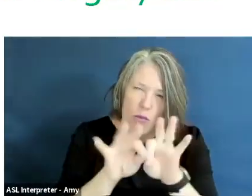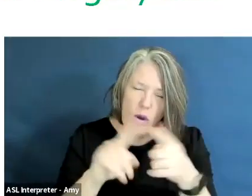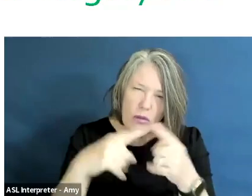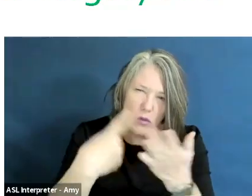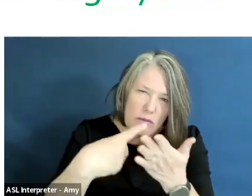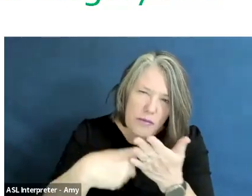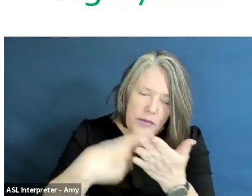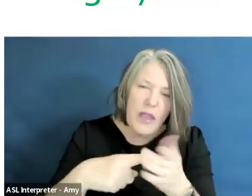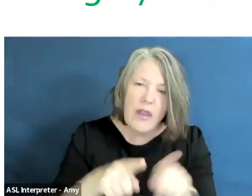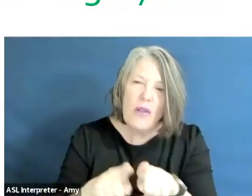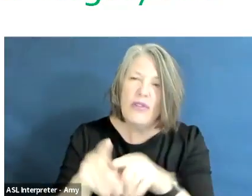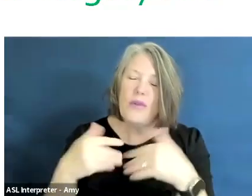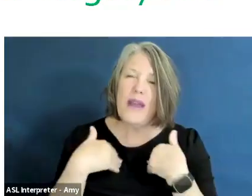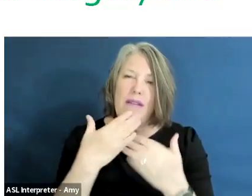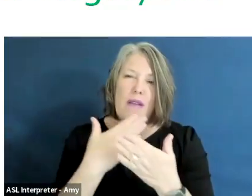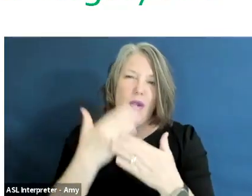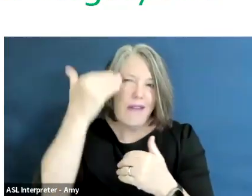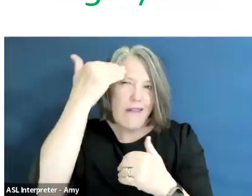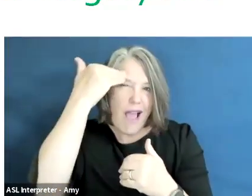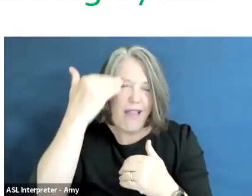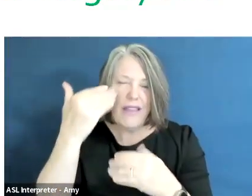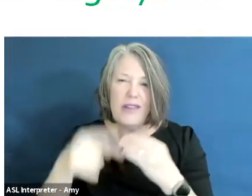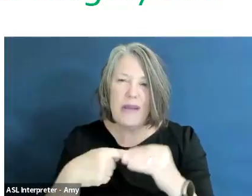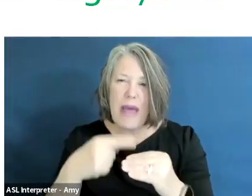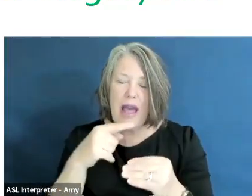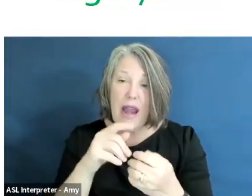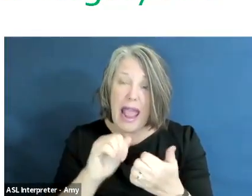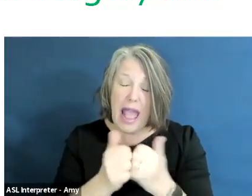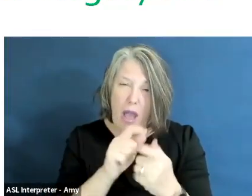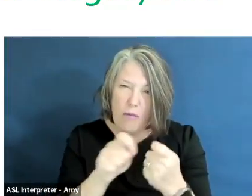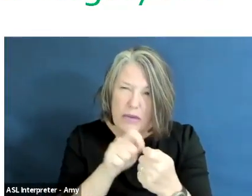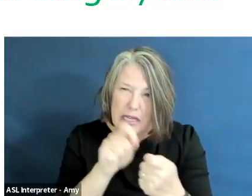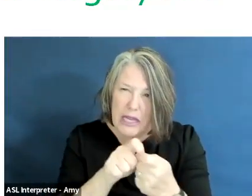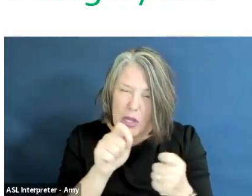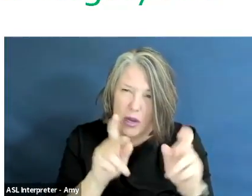a good knowledge about how a particular person's history,